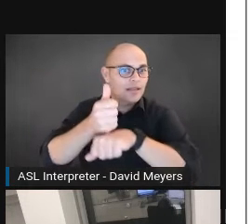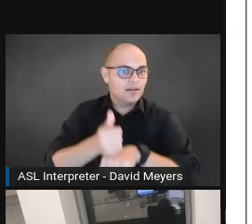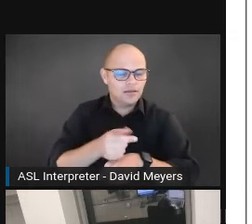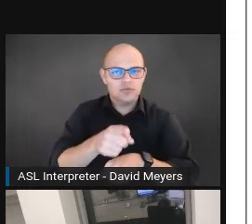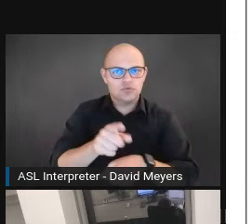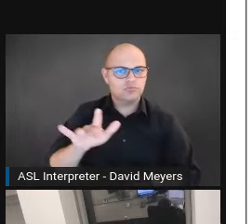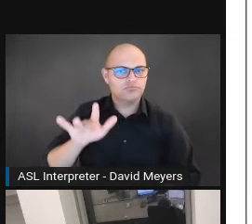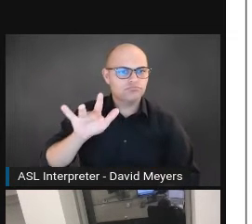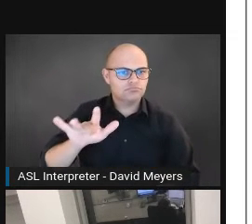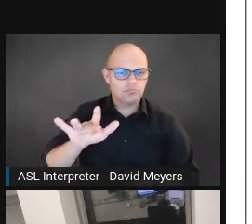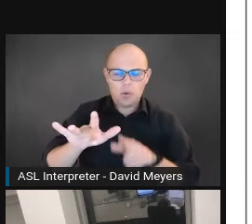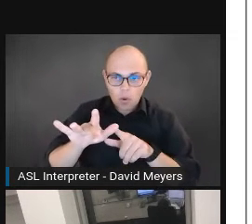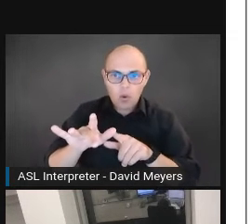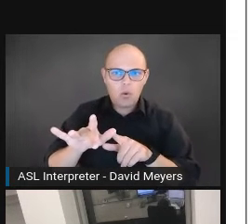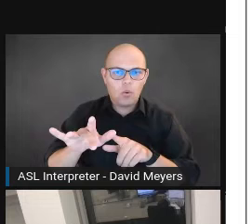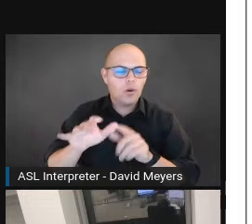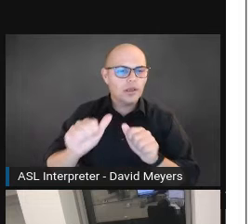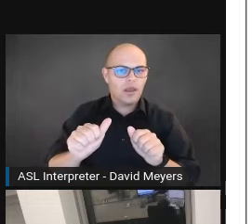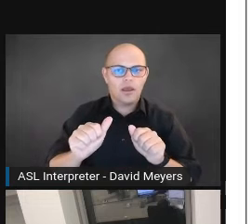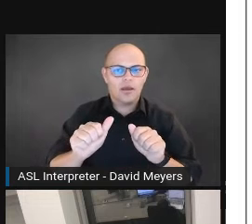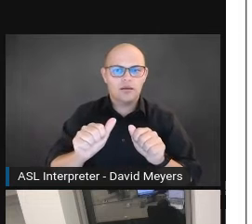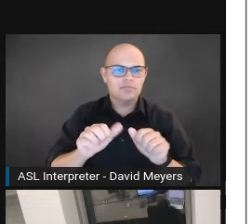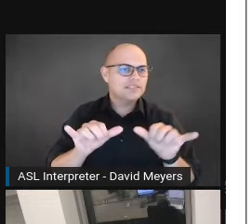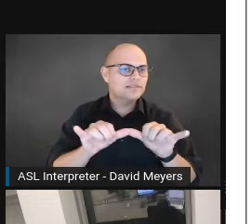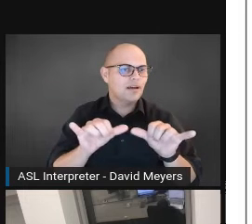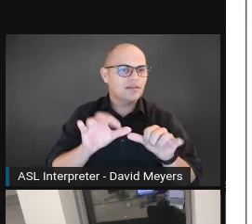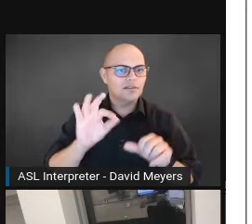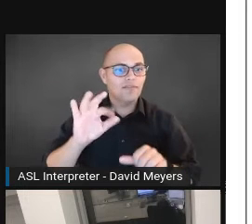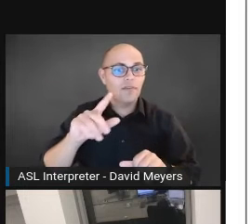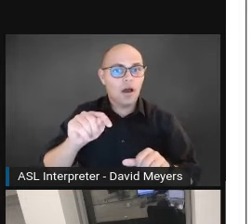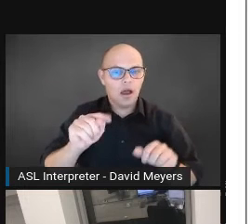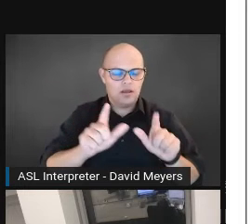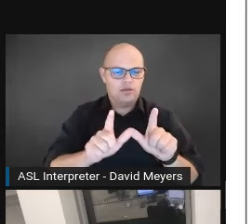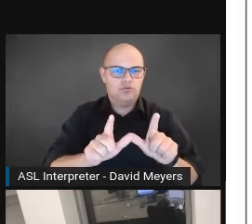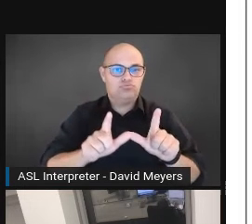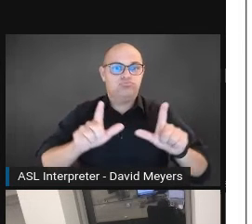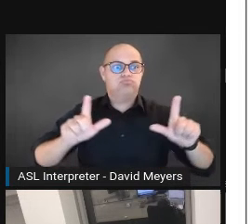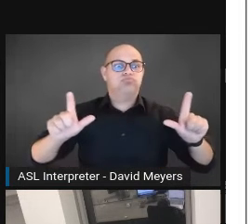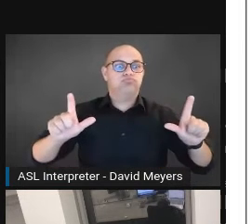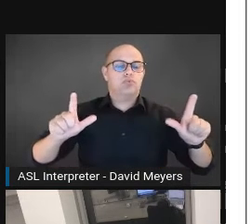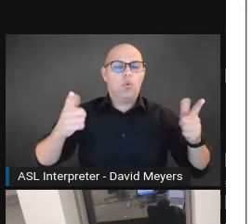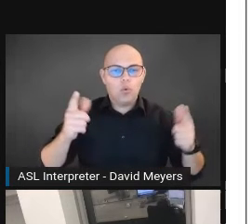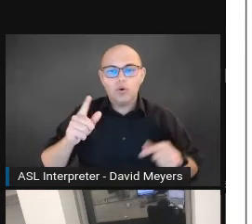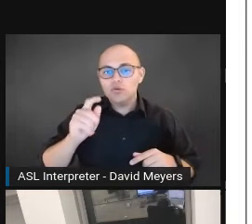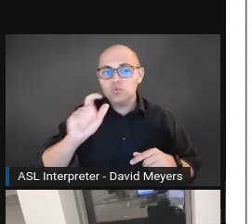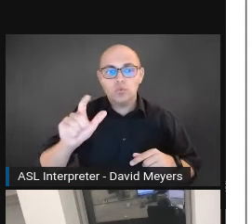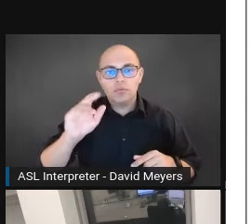to increase the phone size globally or change the styling of the toolbar itself, which is particularly useful,